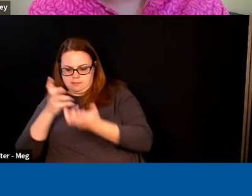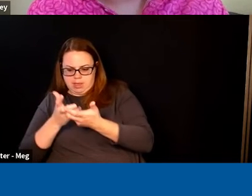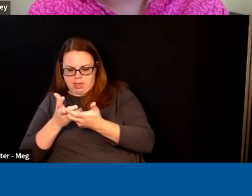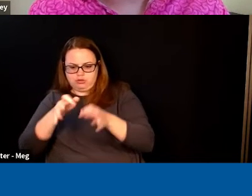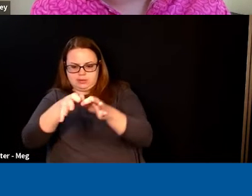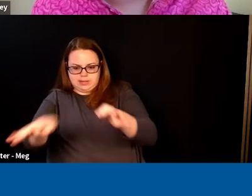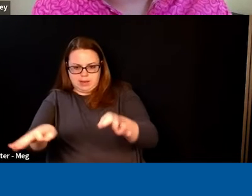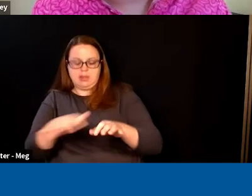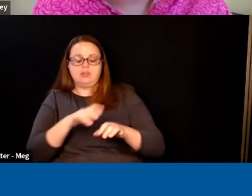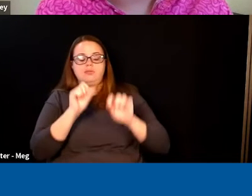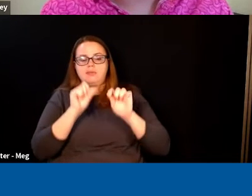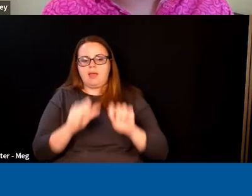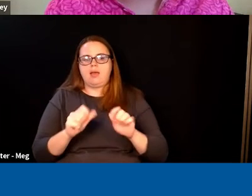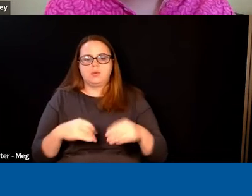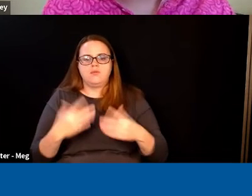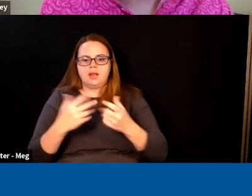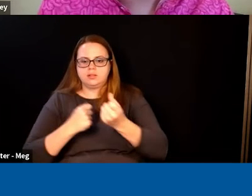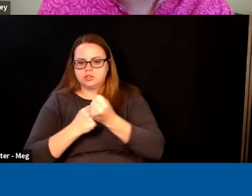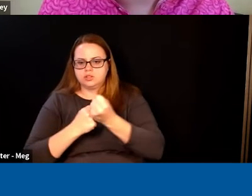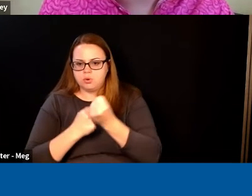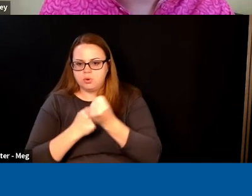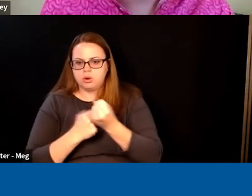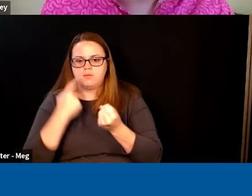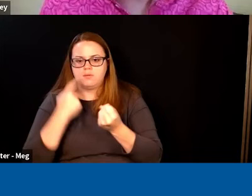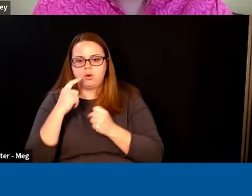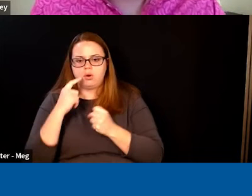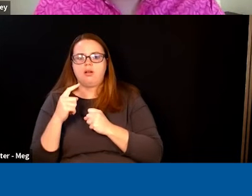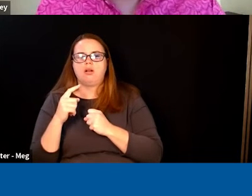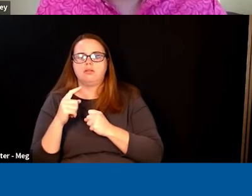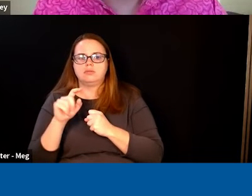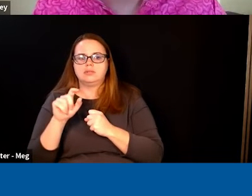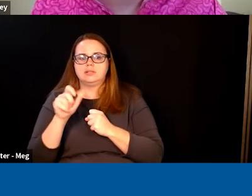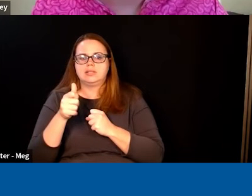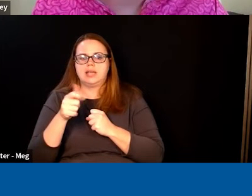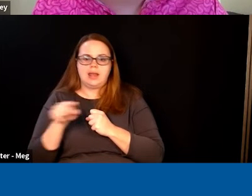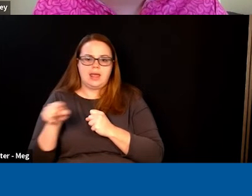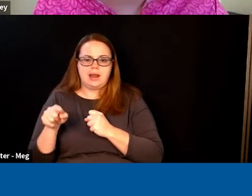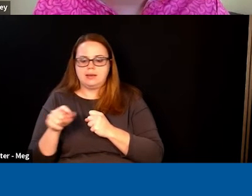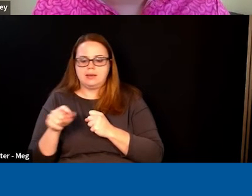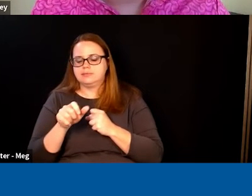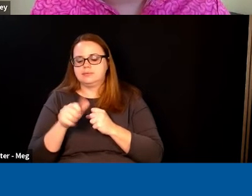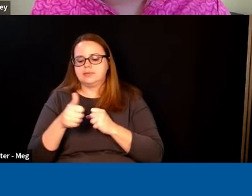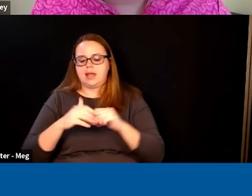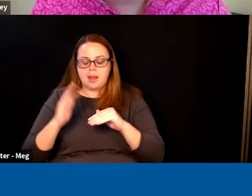you can kind of provide support for IE10 and up or do other stuff depending.